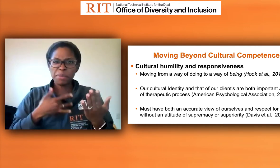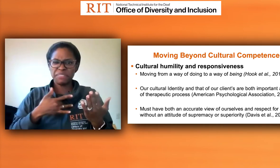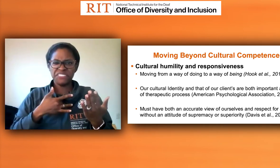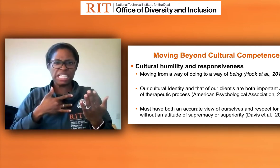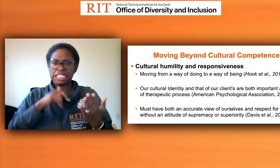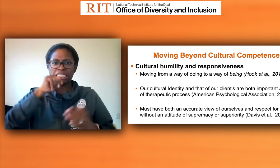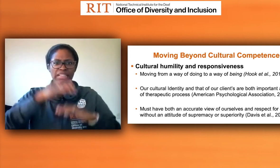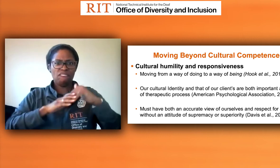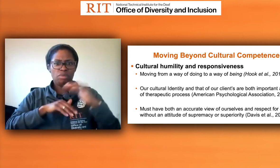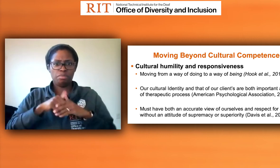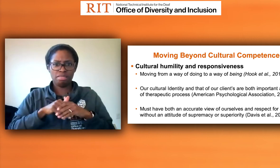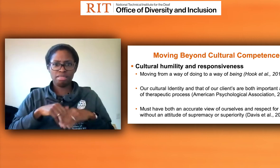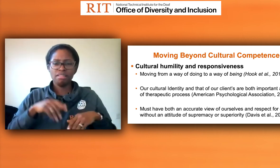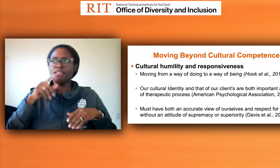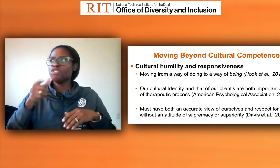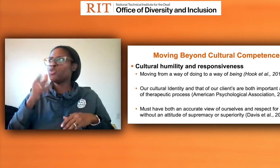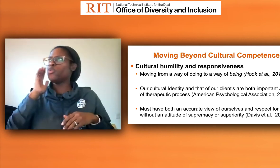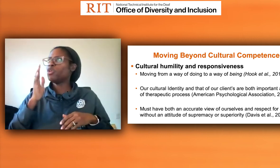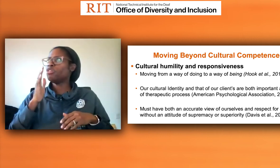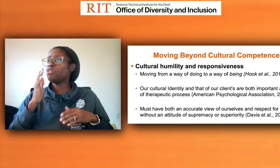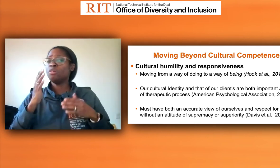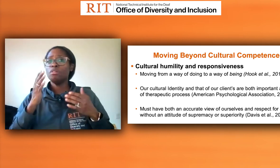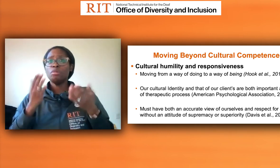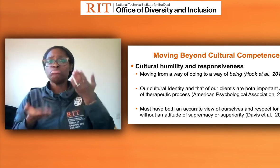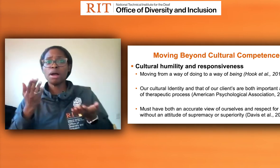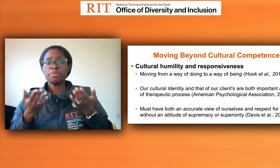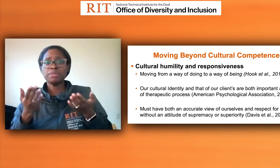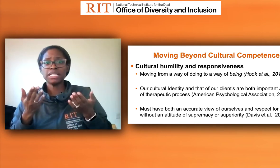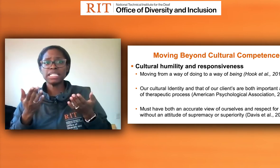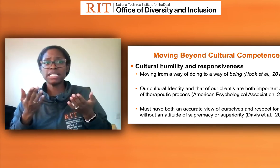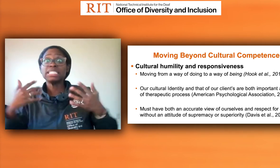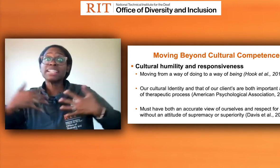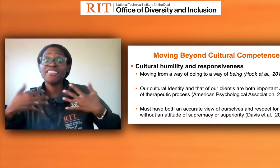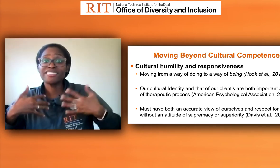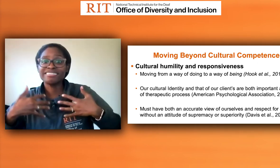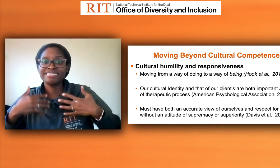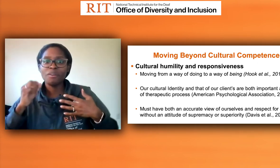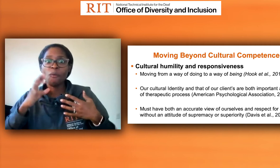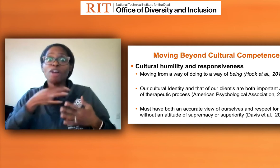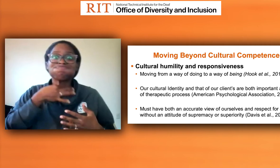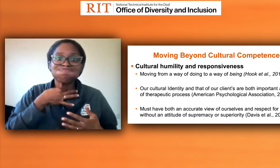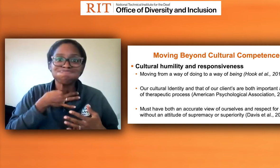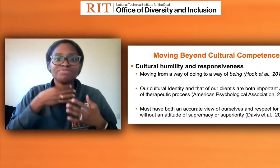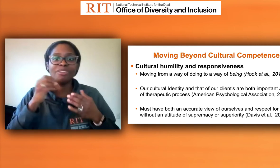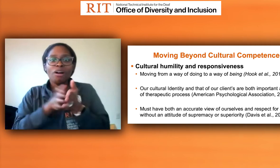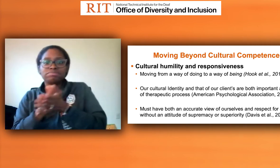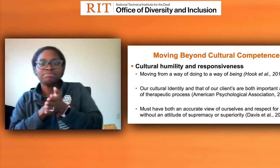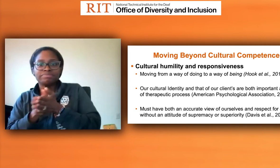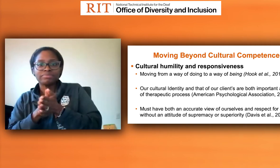And sometimes, there's discomfort in that. And sometimes, people can feel fear or perhaps curiosity